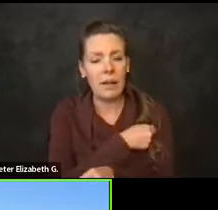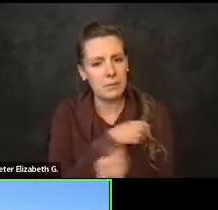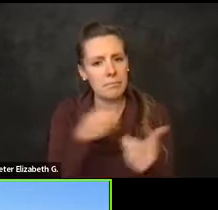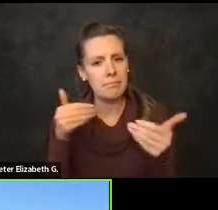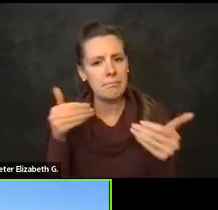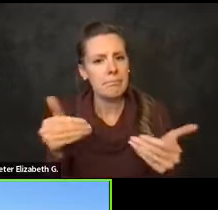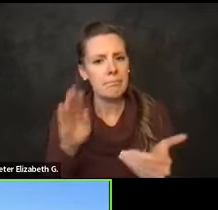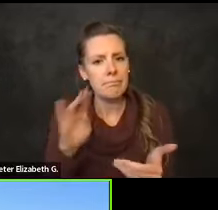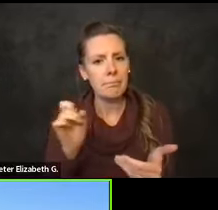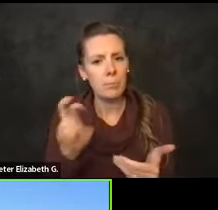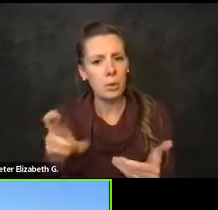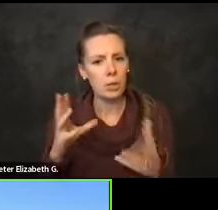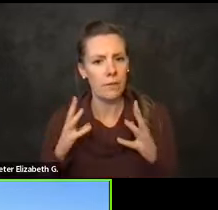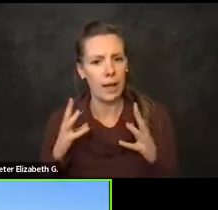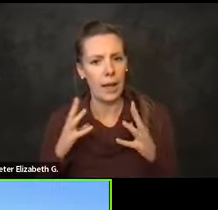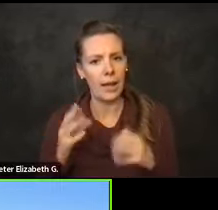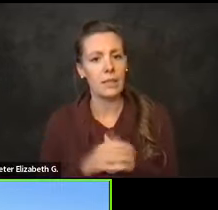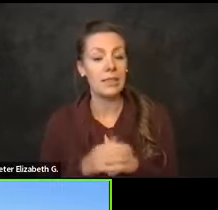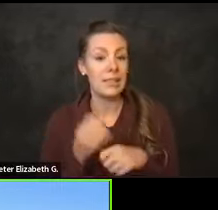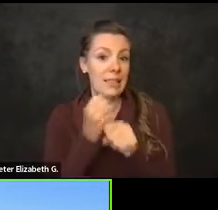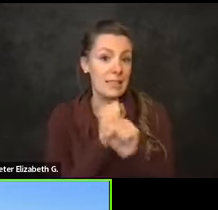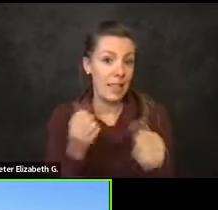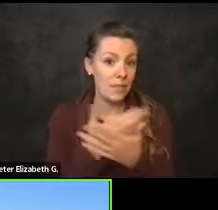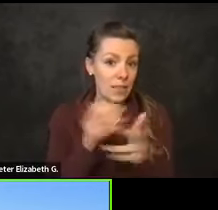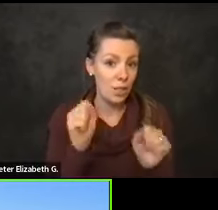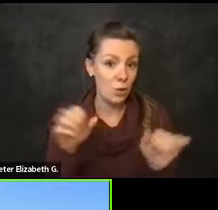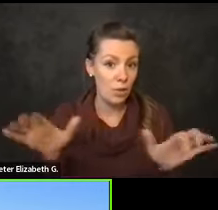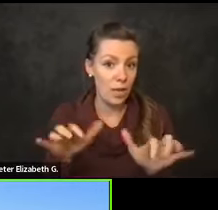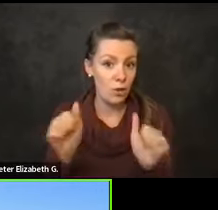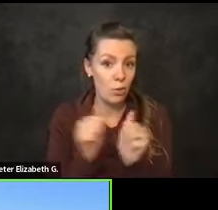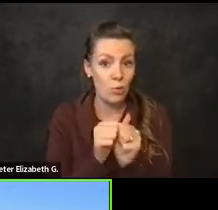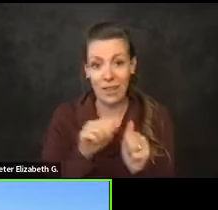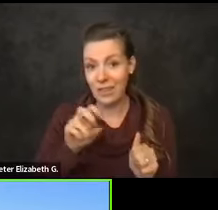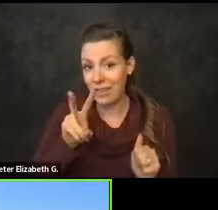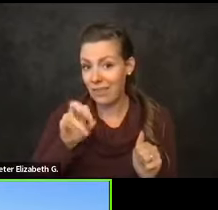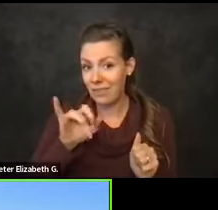Mase mentioned, the safest thing you can do with variants circulating in the